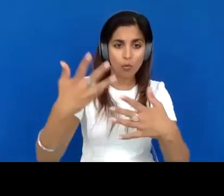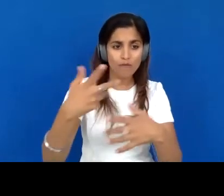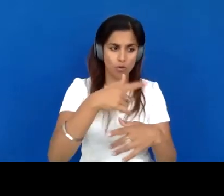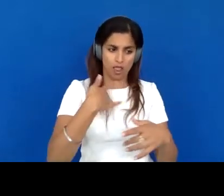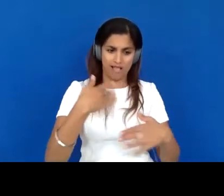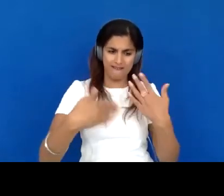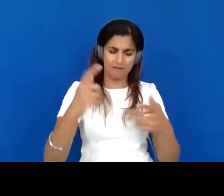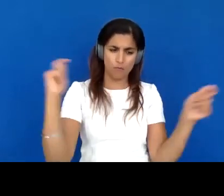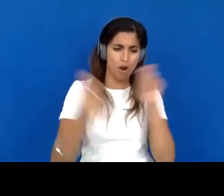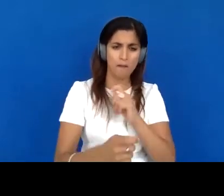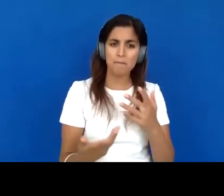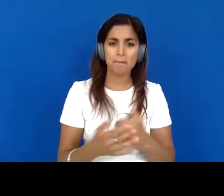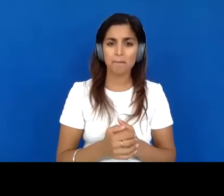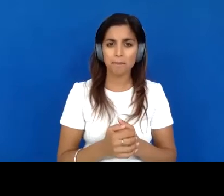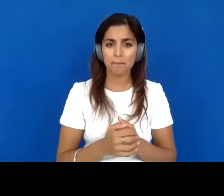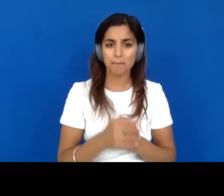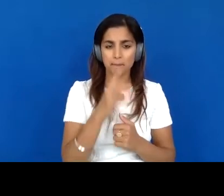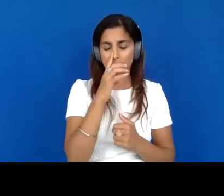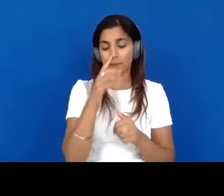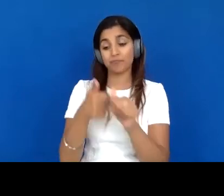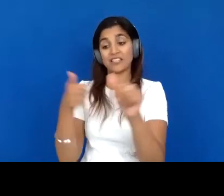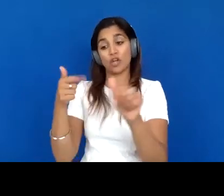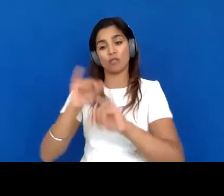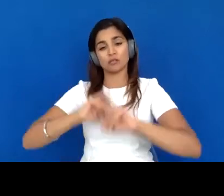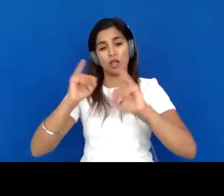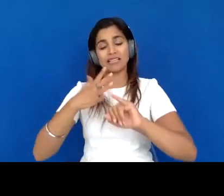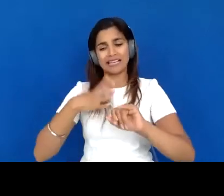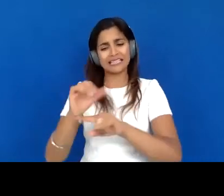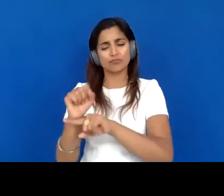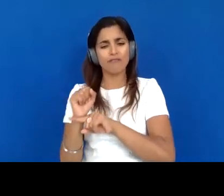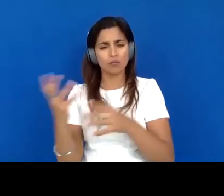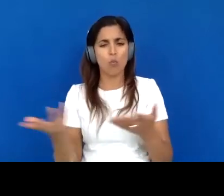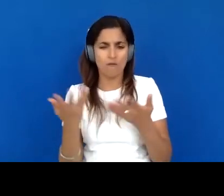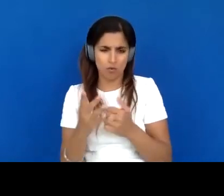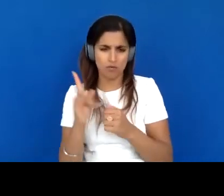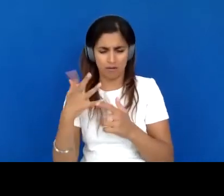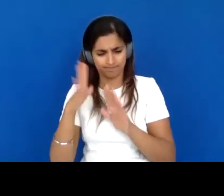must be prevented a focus on the tragedy itself as a past disabling event ignores